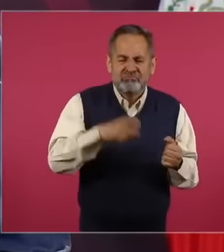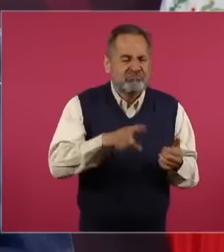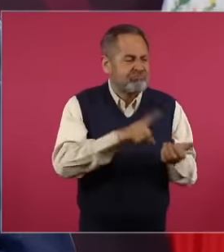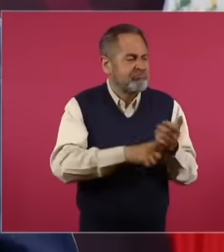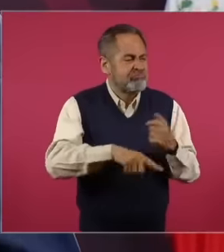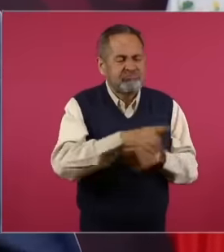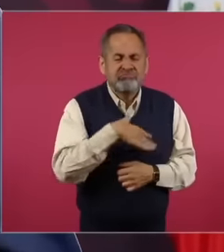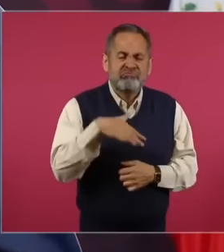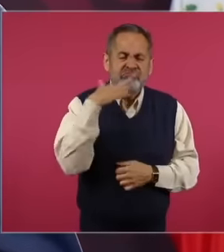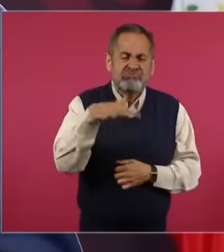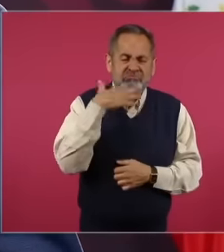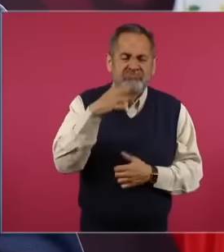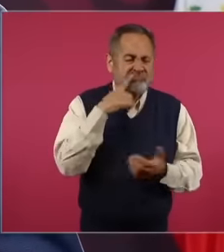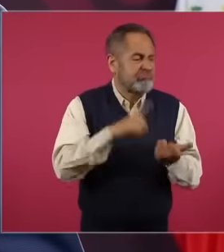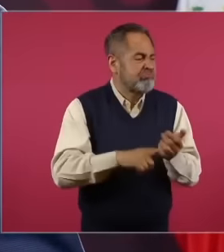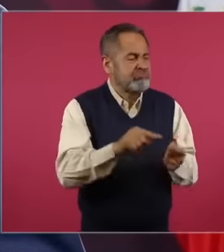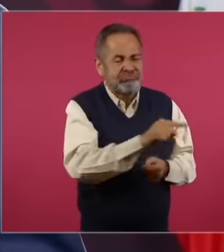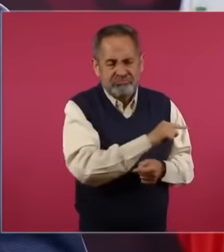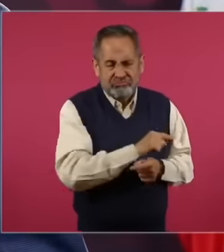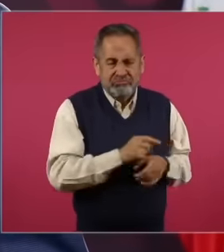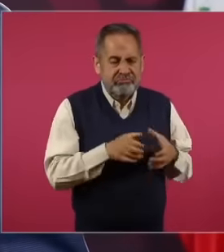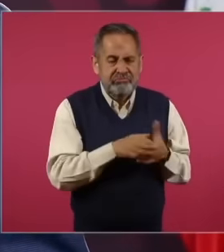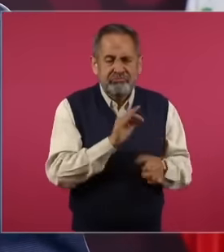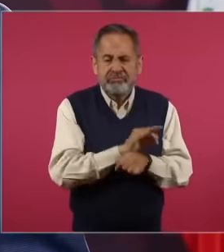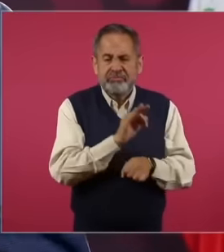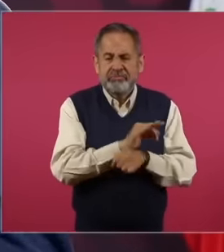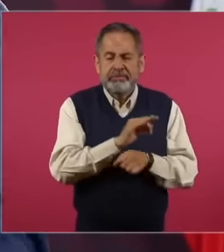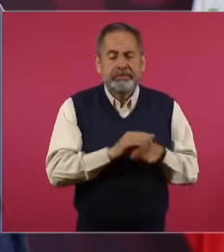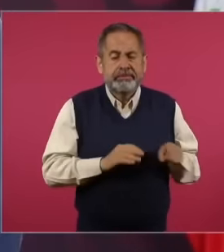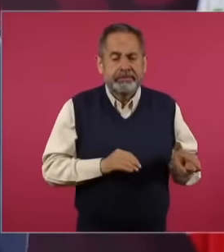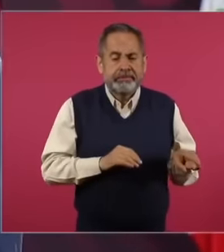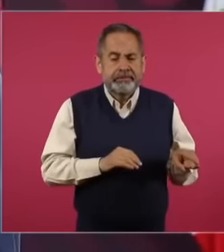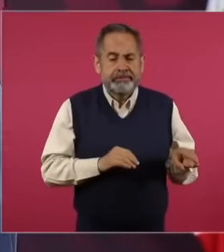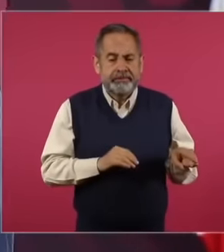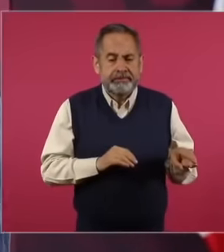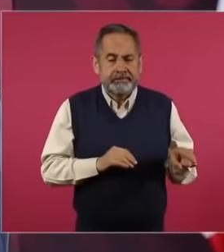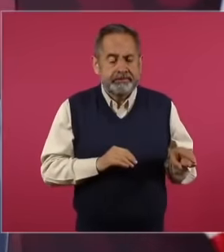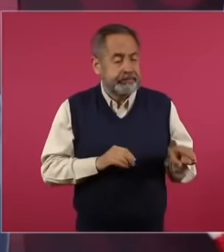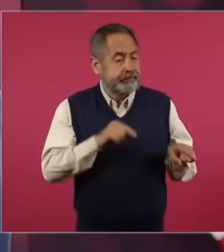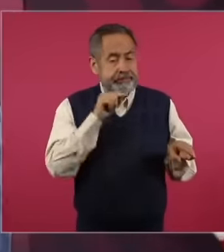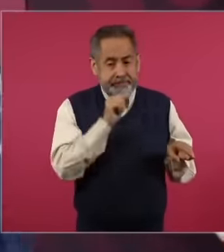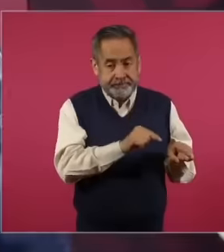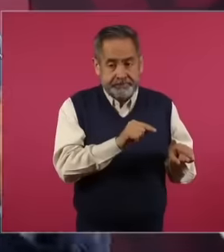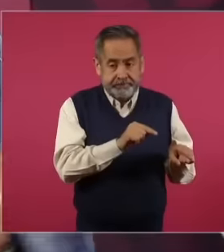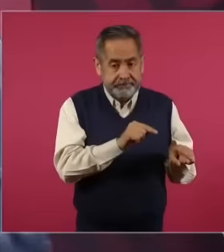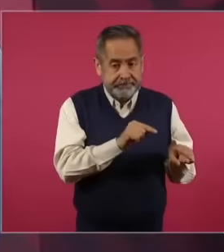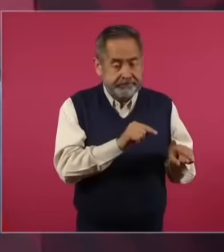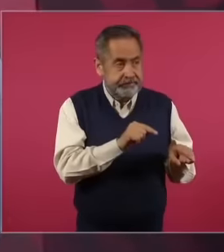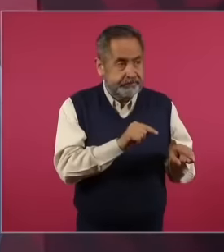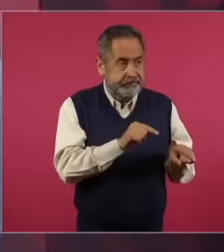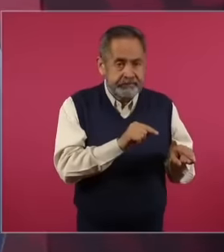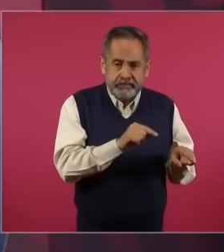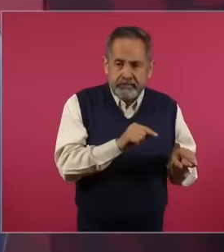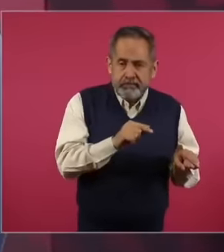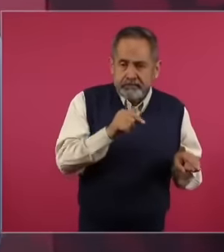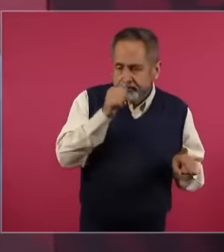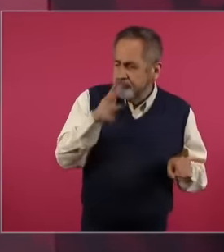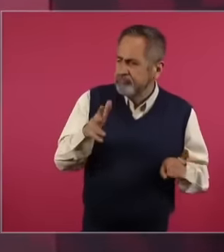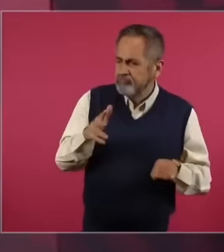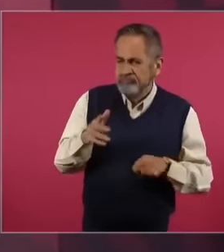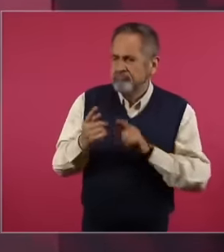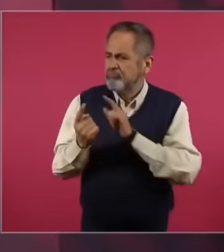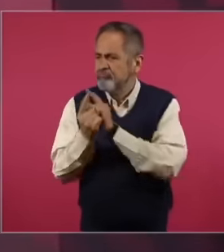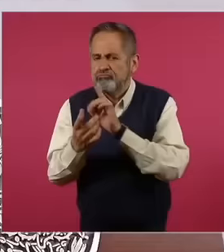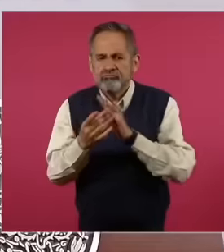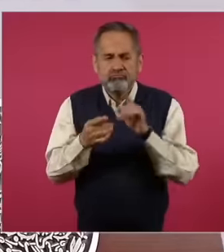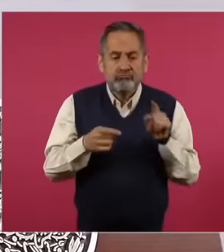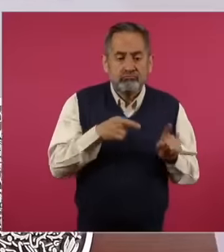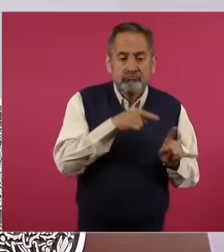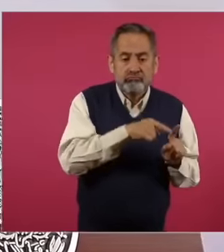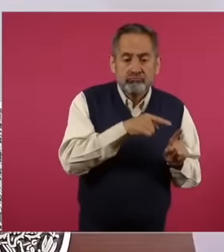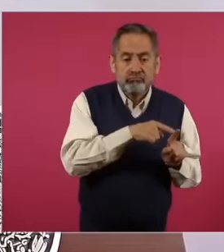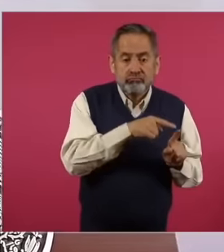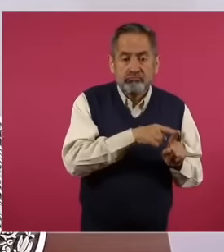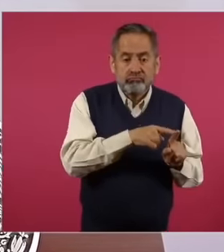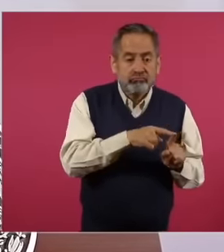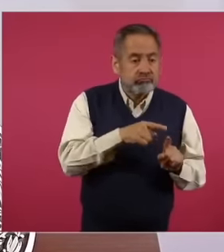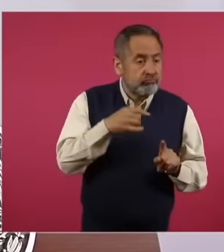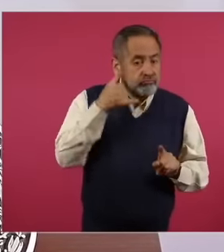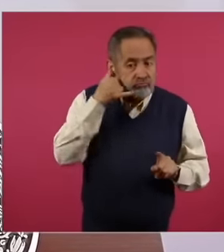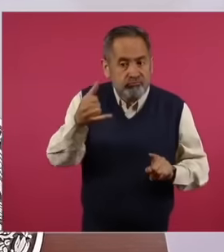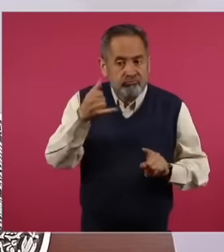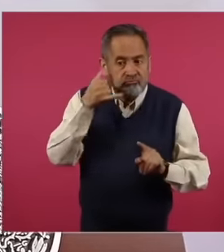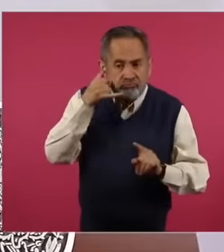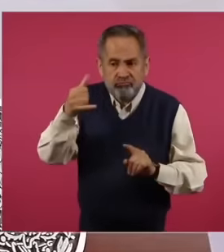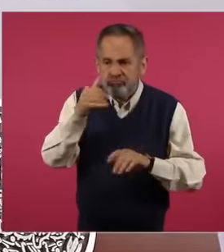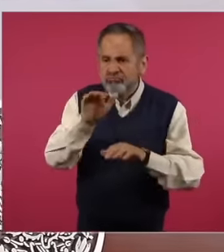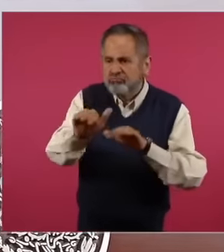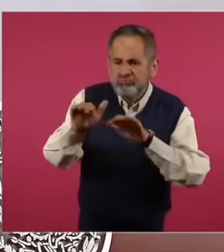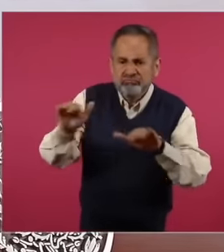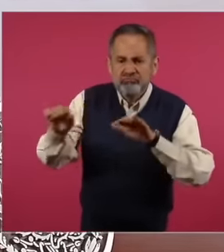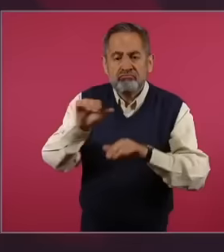is openly speaking to the senators